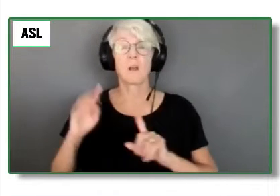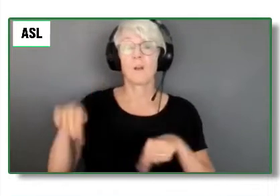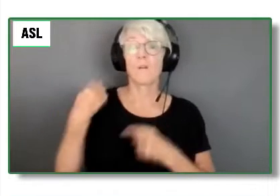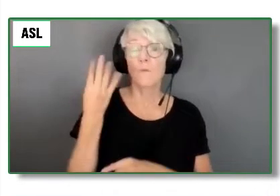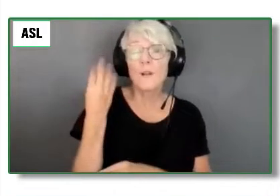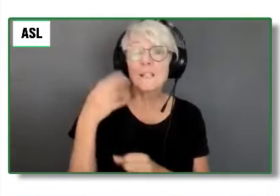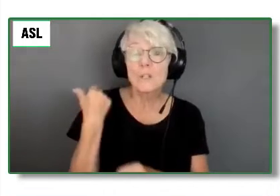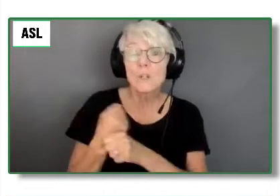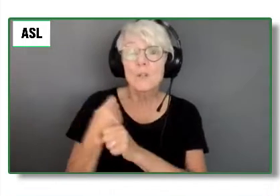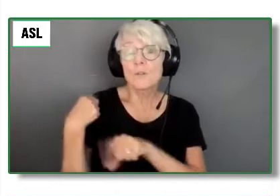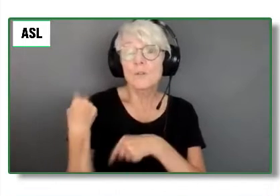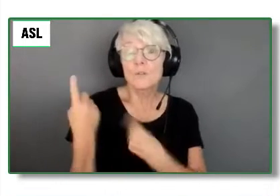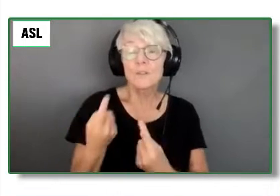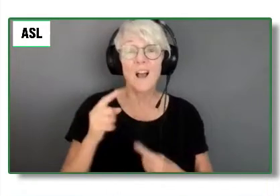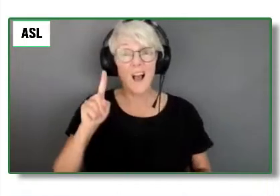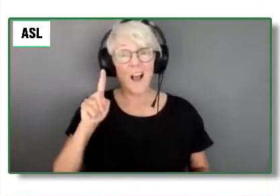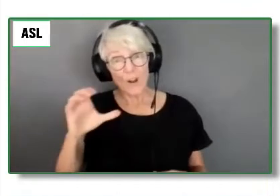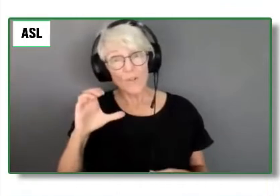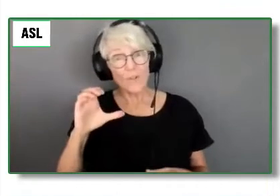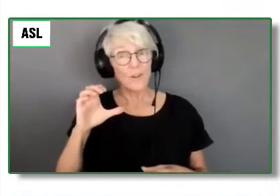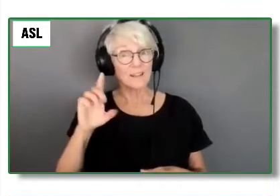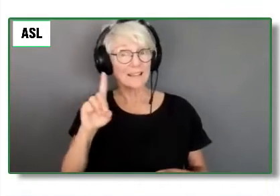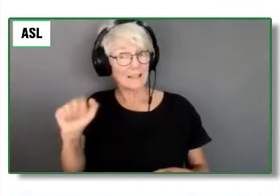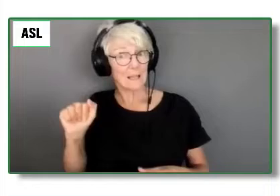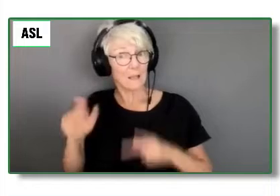individuals with disabilities, their families,